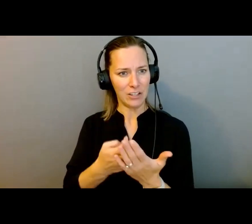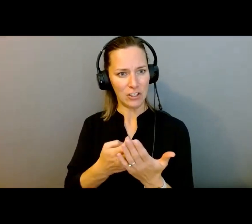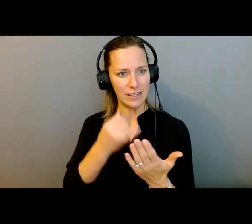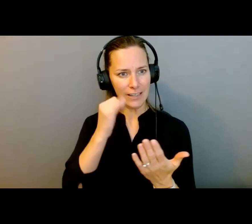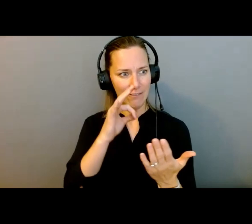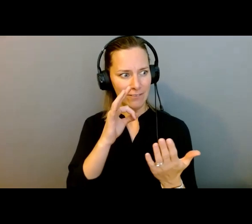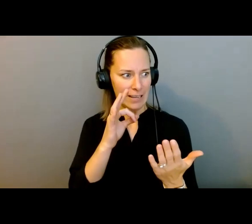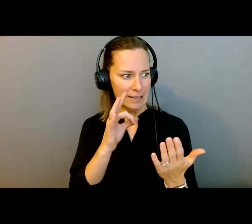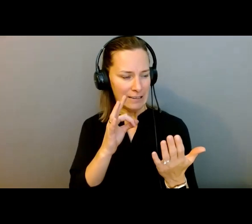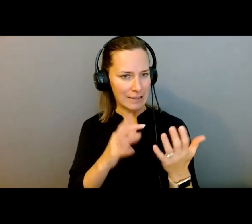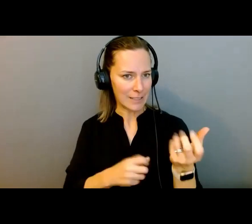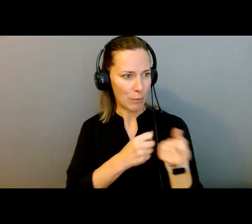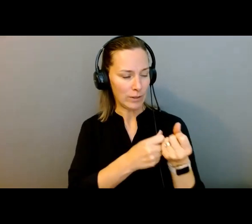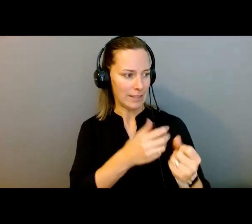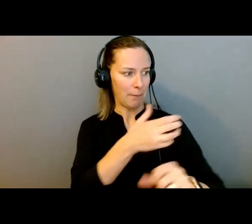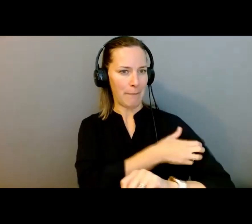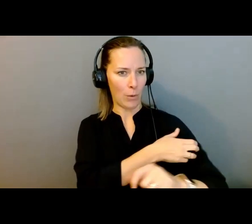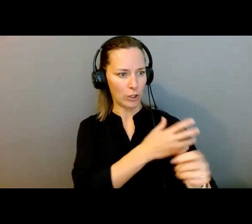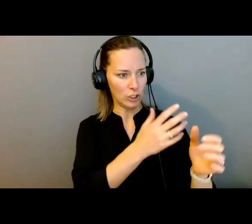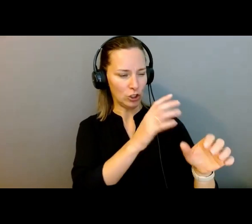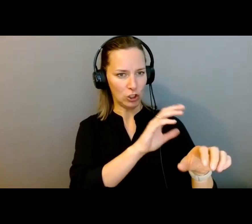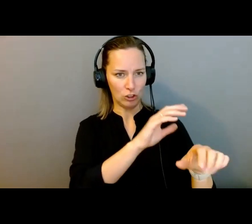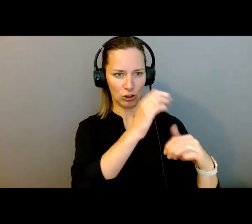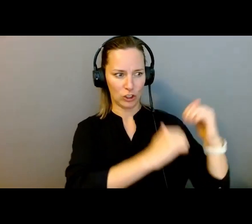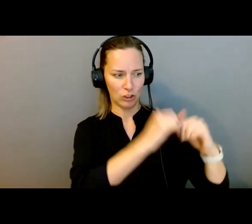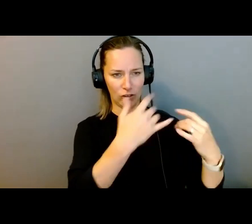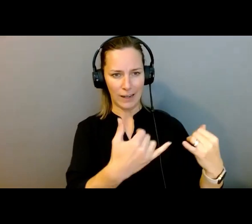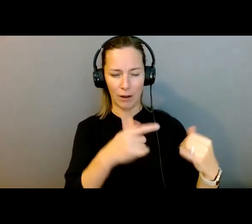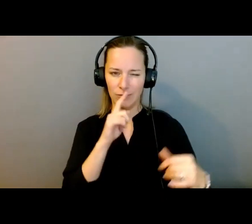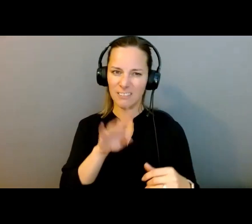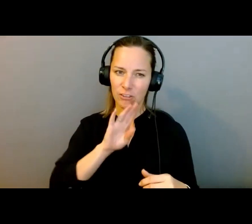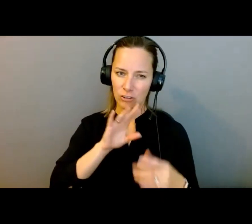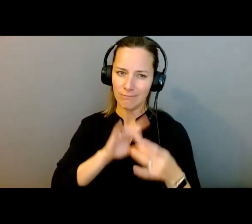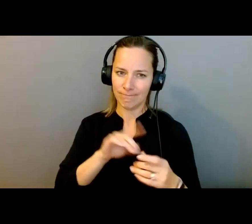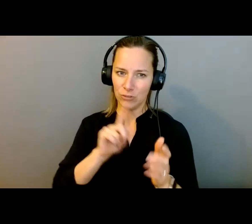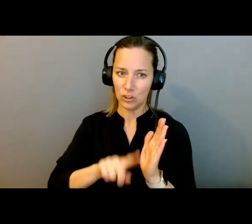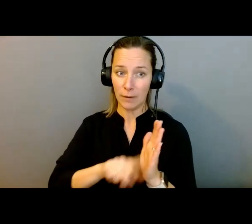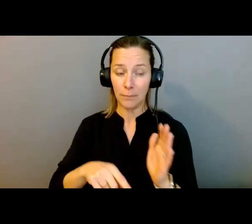it currently exists. It's the frustrating thing about research. I've used research in a guerilla